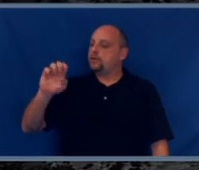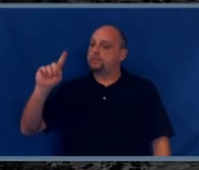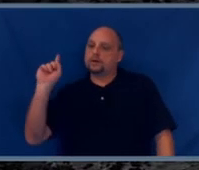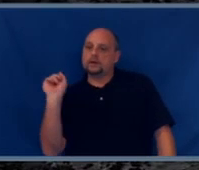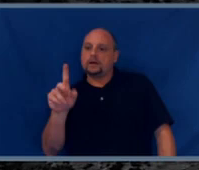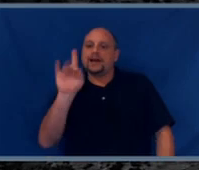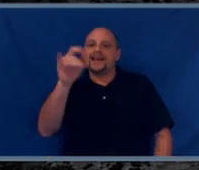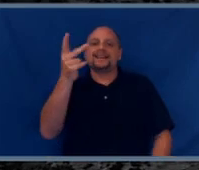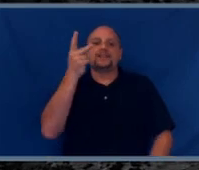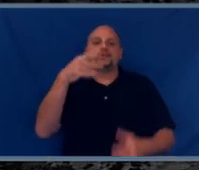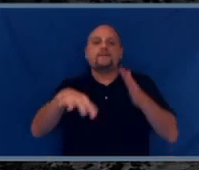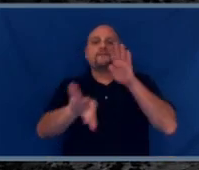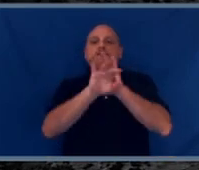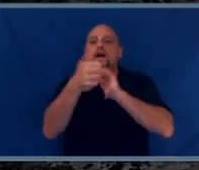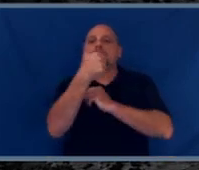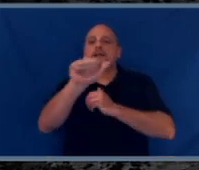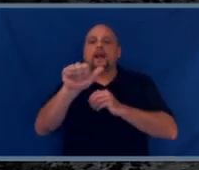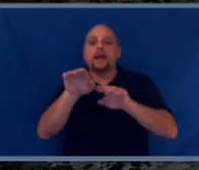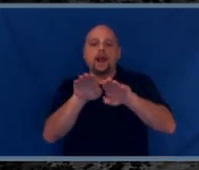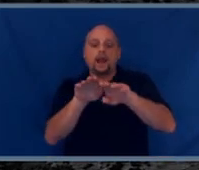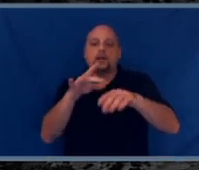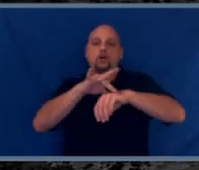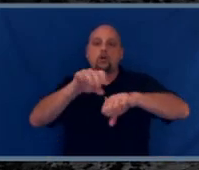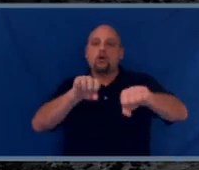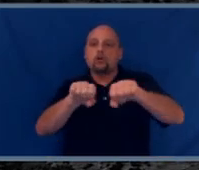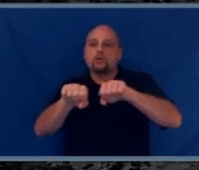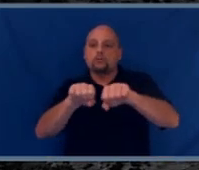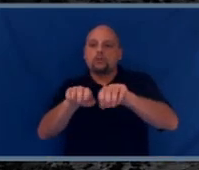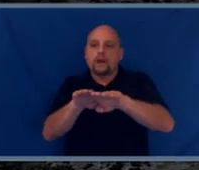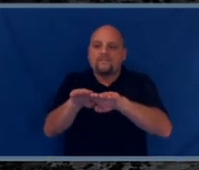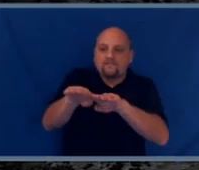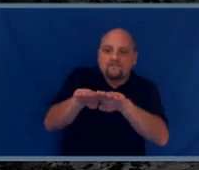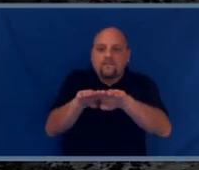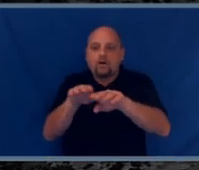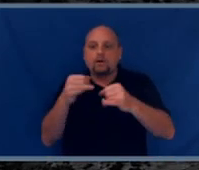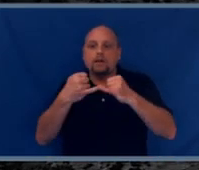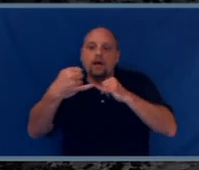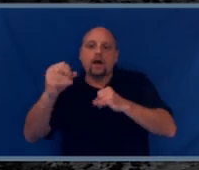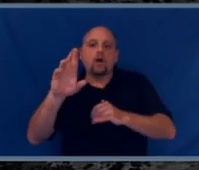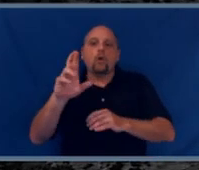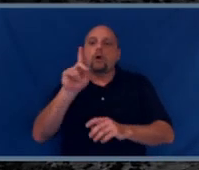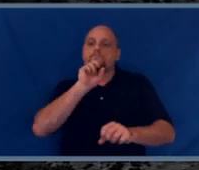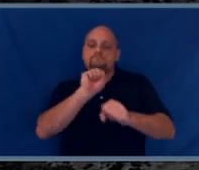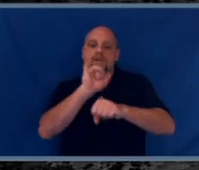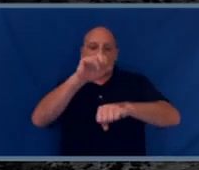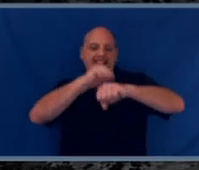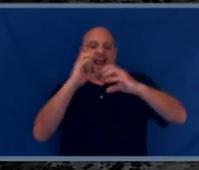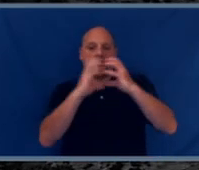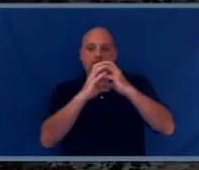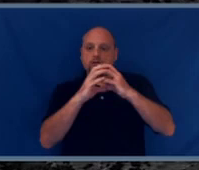FIND FAULT LINES OR IS THIS ASTEROID PRETTY MUCH SOLID.